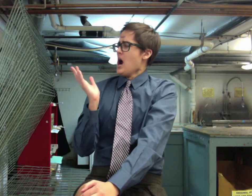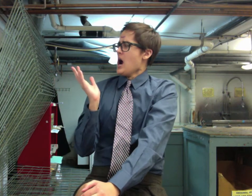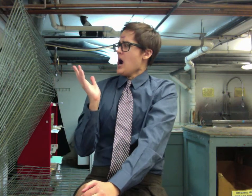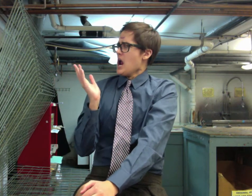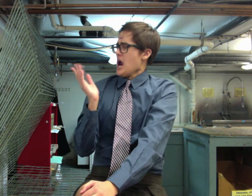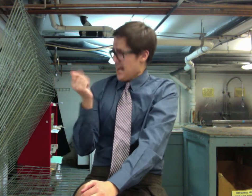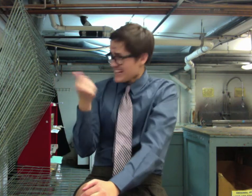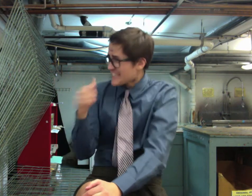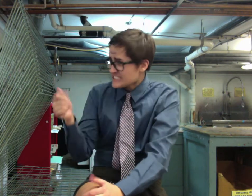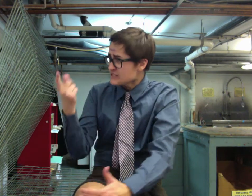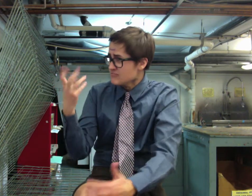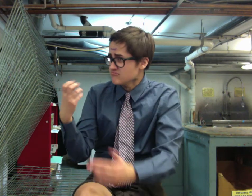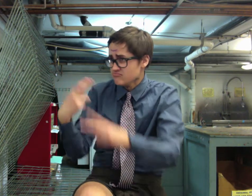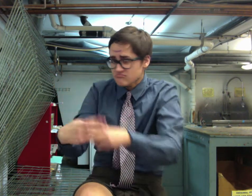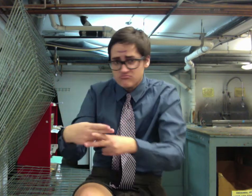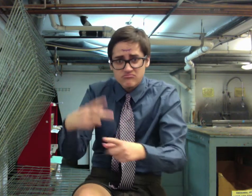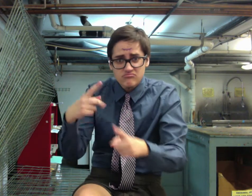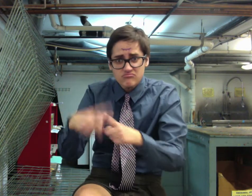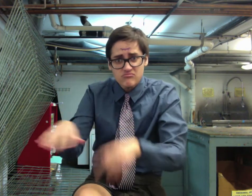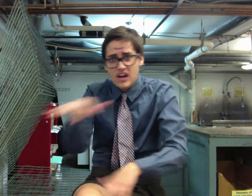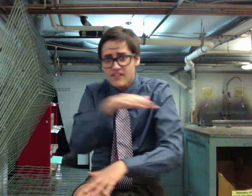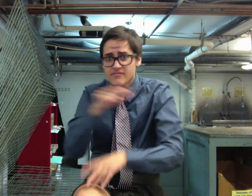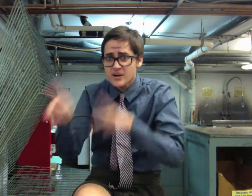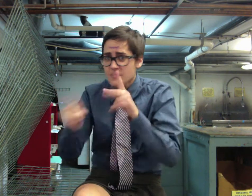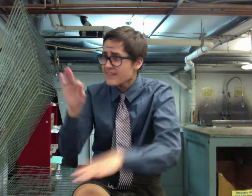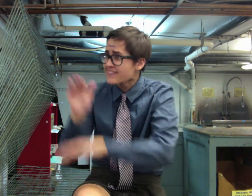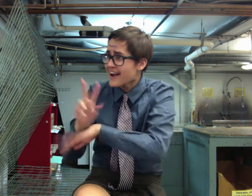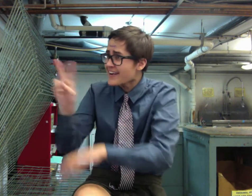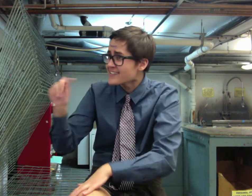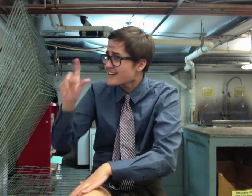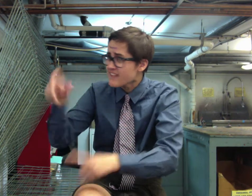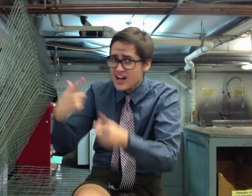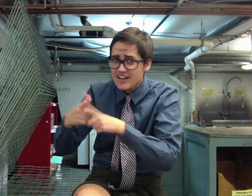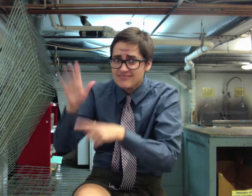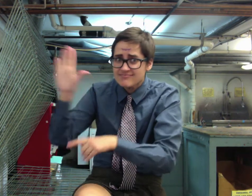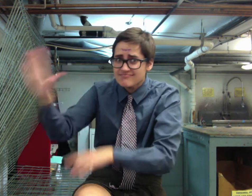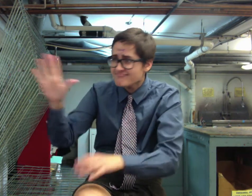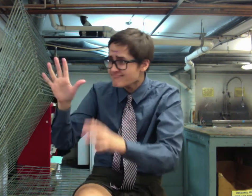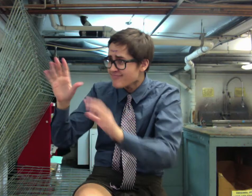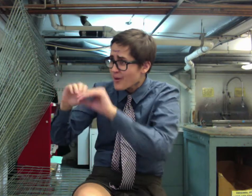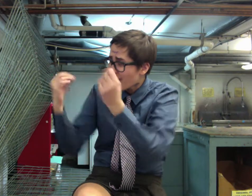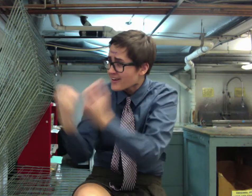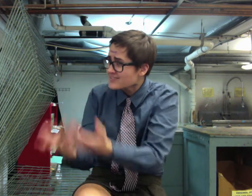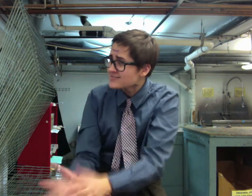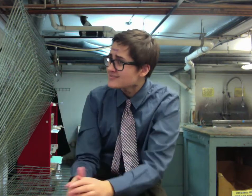Anything you'd like to tell the ordinary folk of Night Vale about your organization?